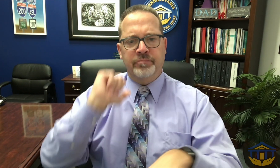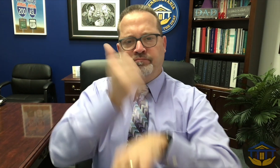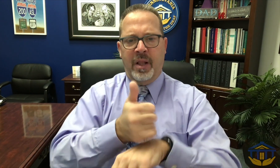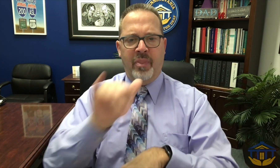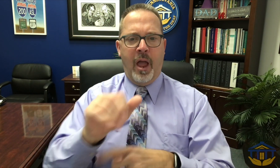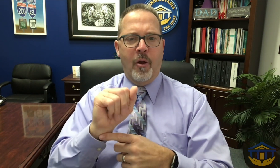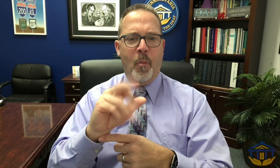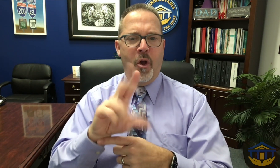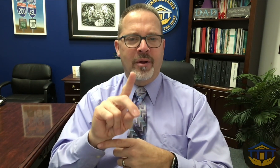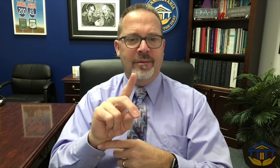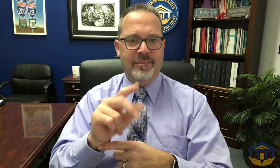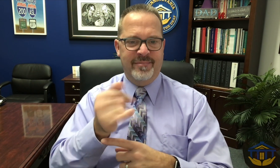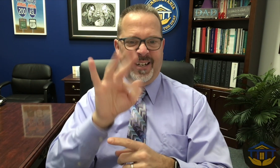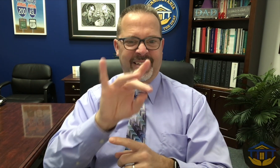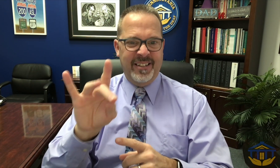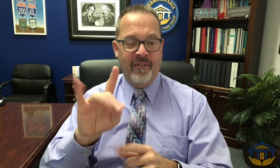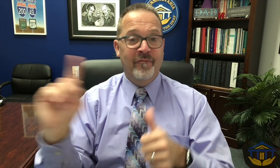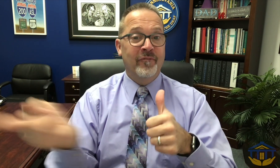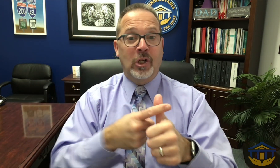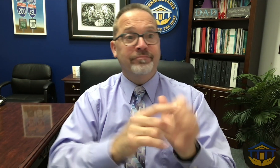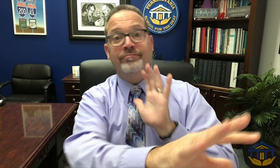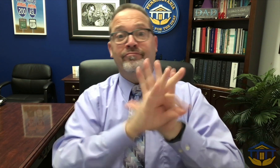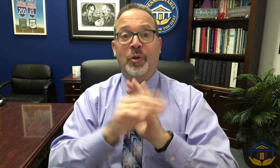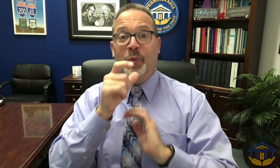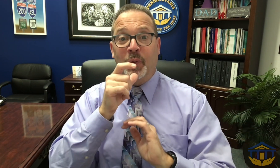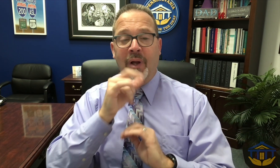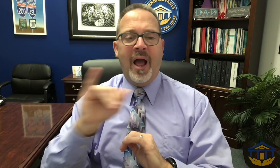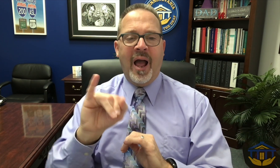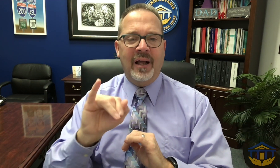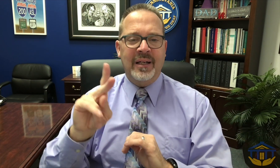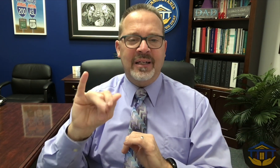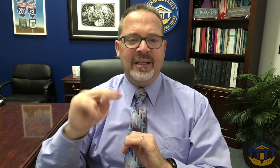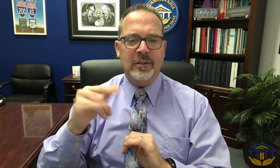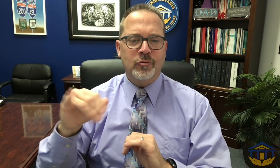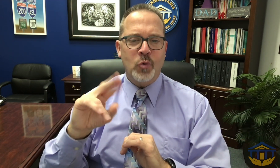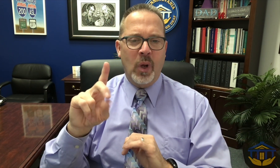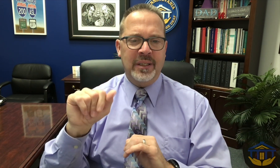and he decided to establish this award. The first person to receive this award was I. King Jordan